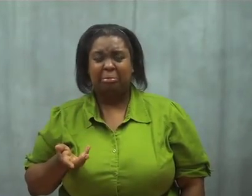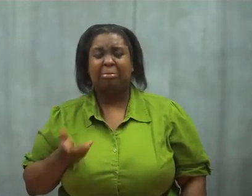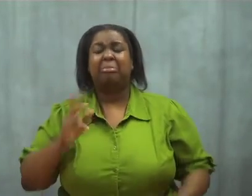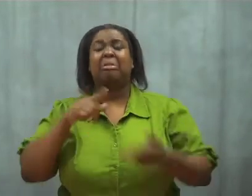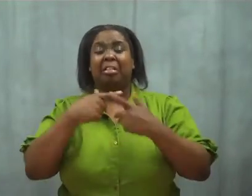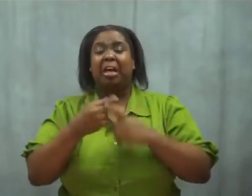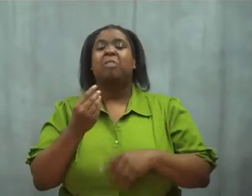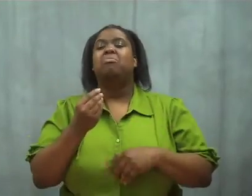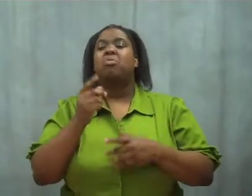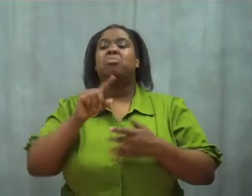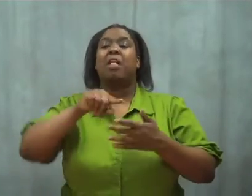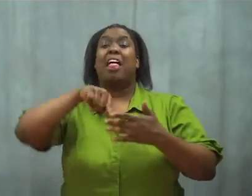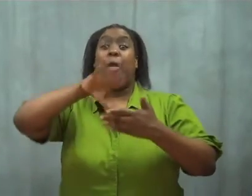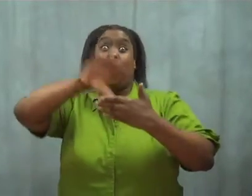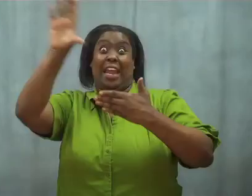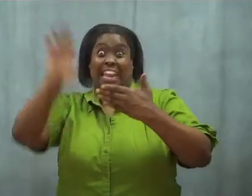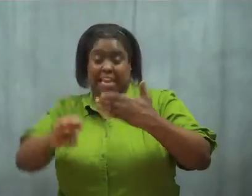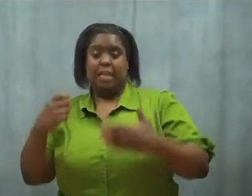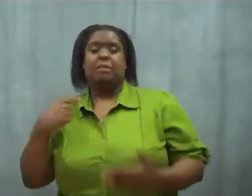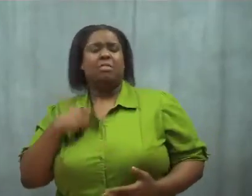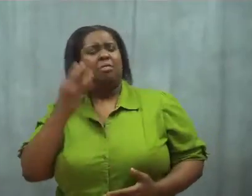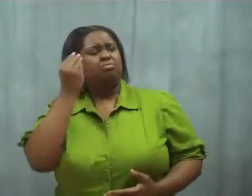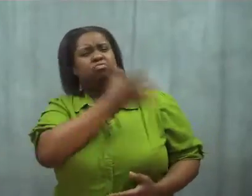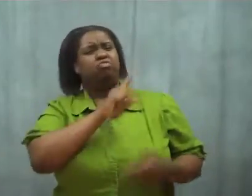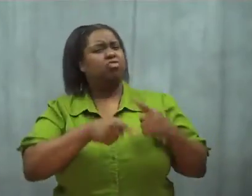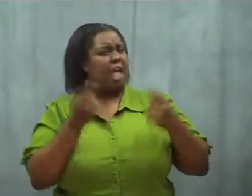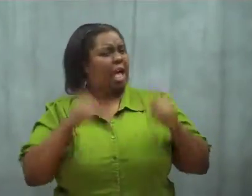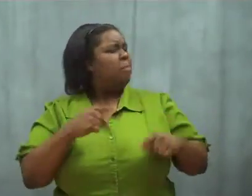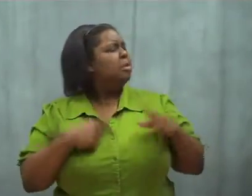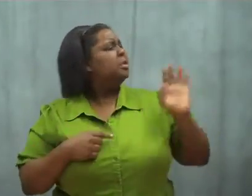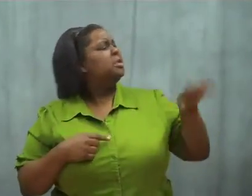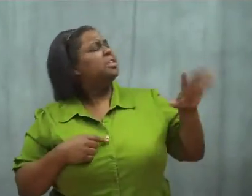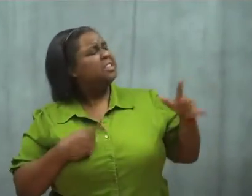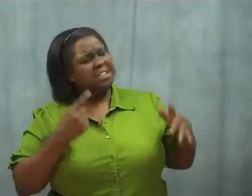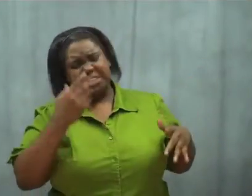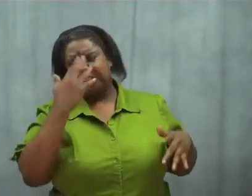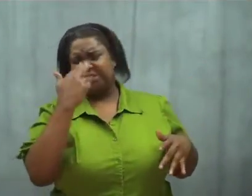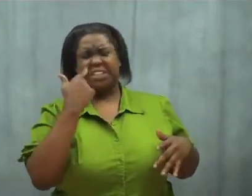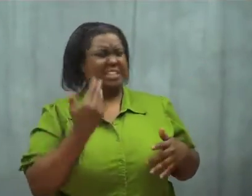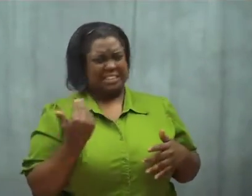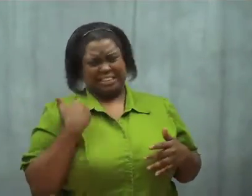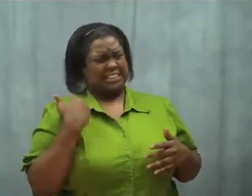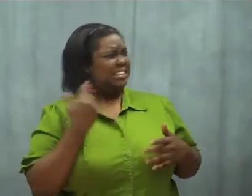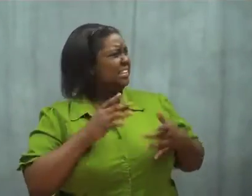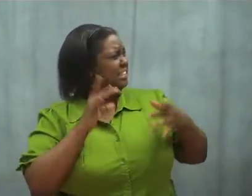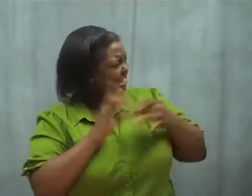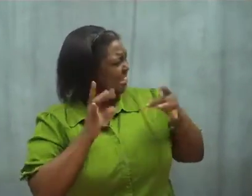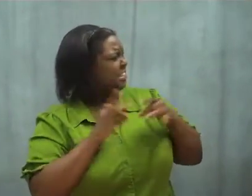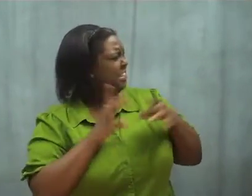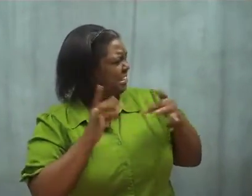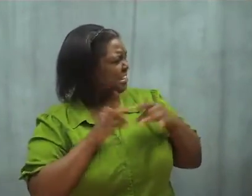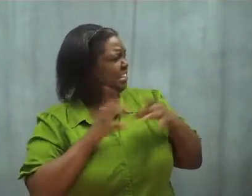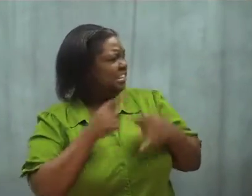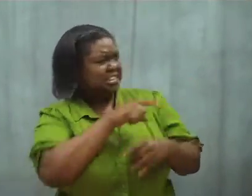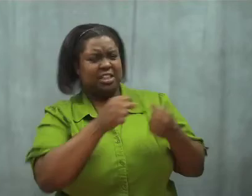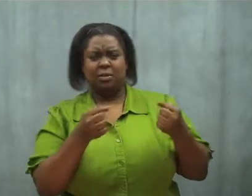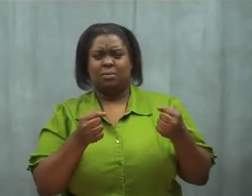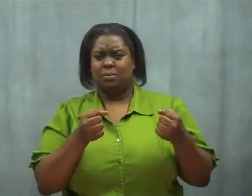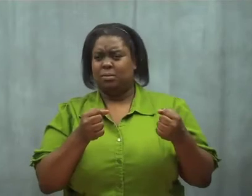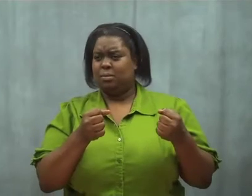That weekend, I told my friend what happened.